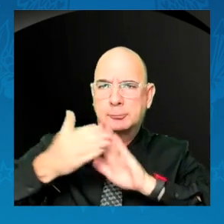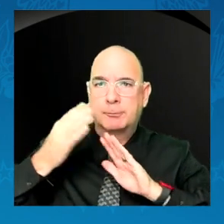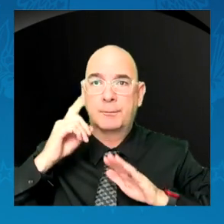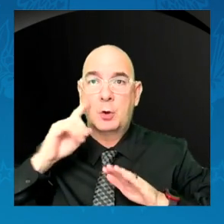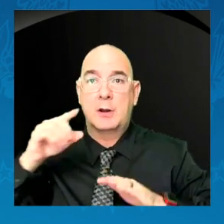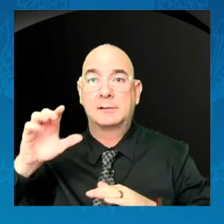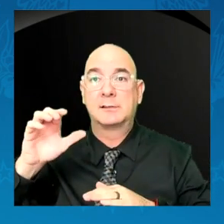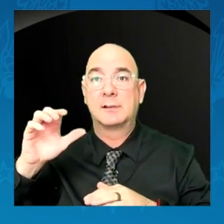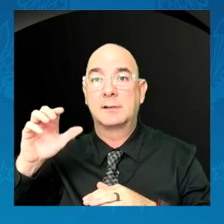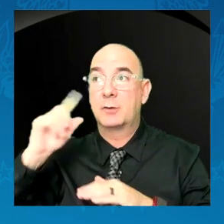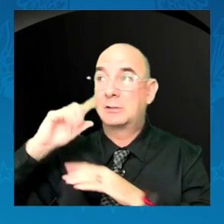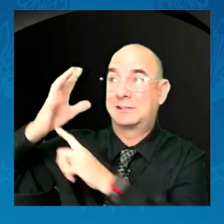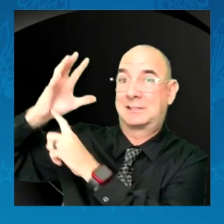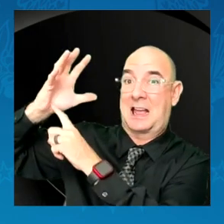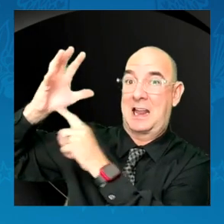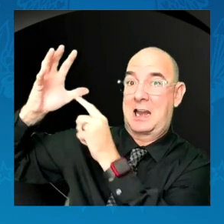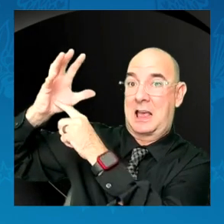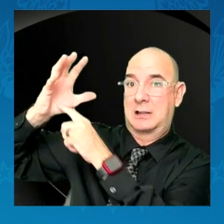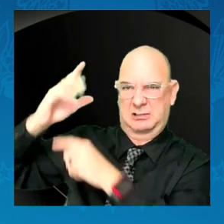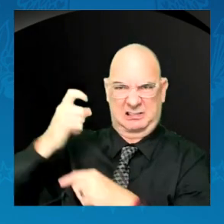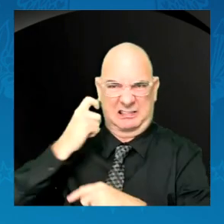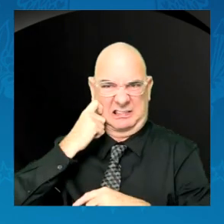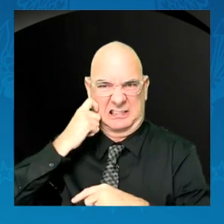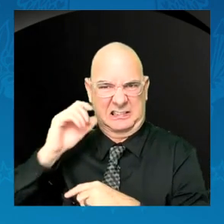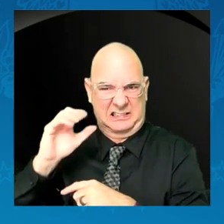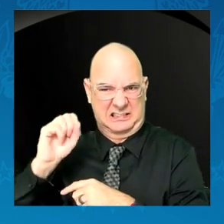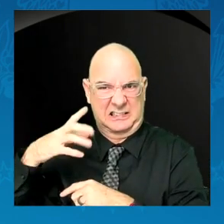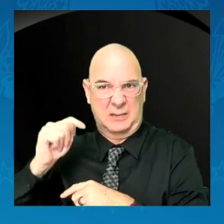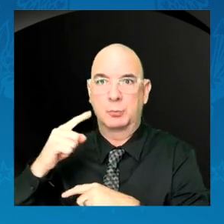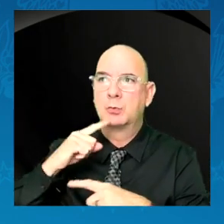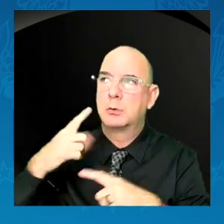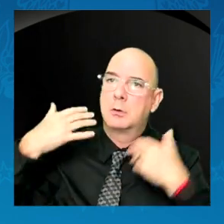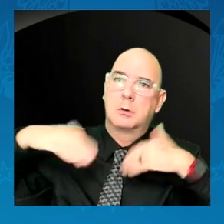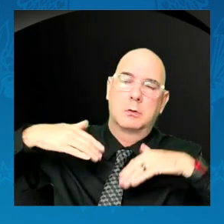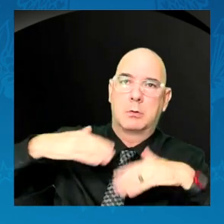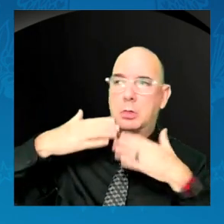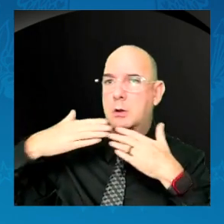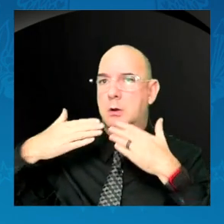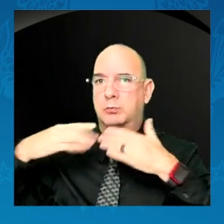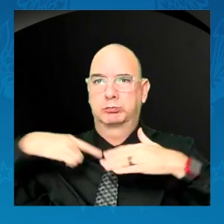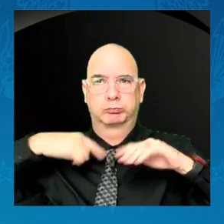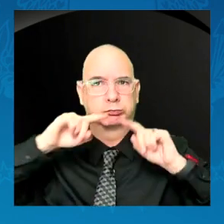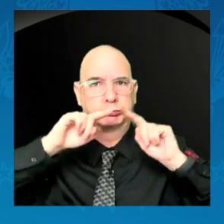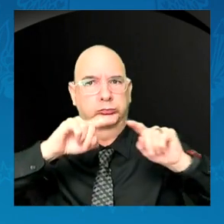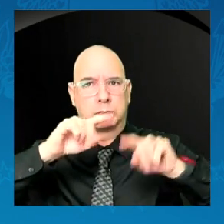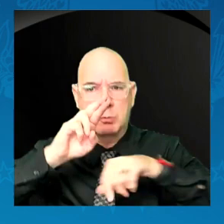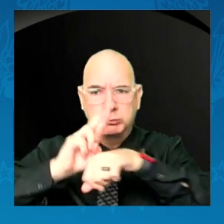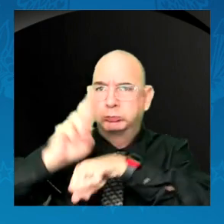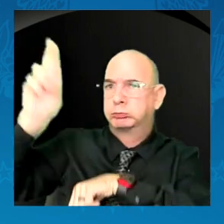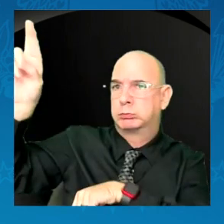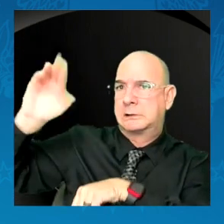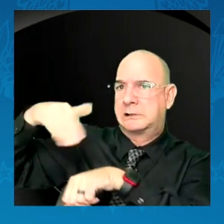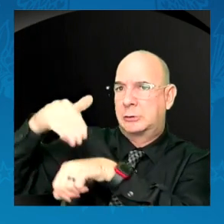I was very grateful to attend NASA's launch of Landsat nine and we have already seen the first set of images